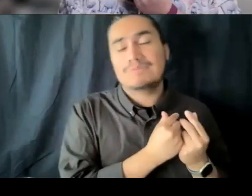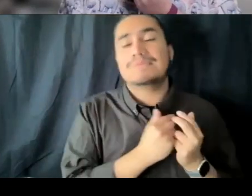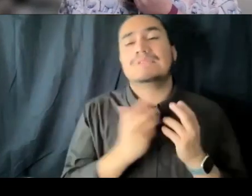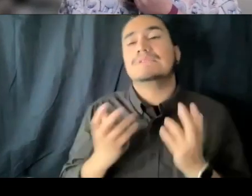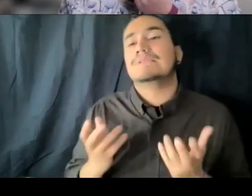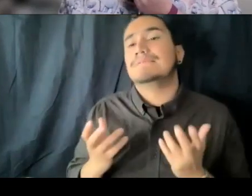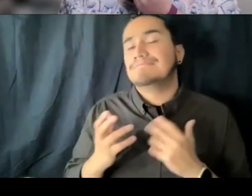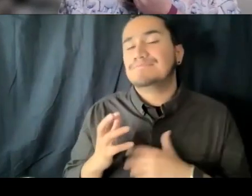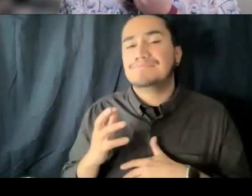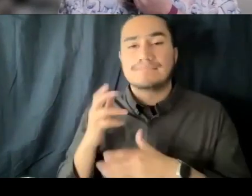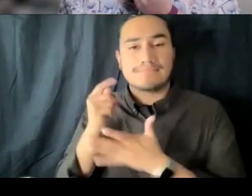therapeutic interventions